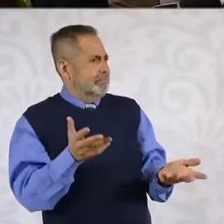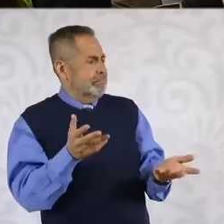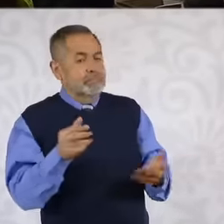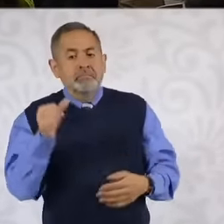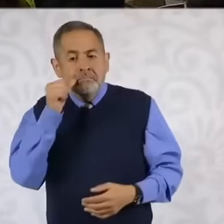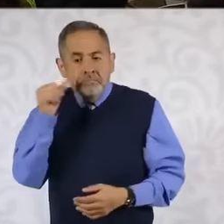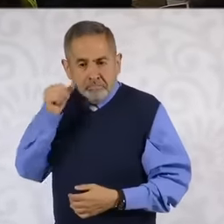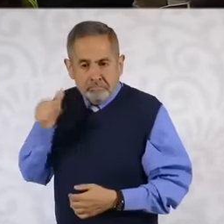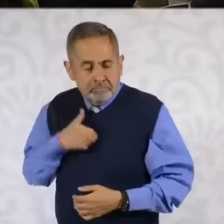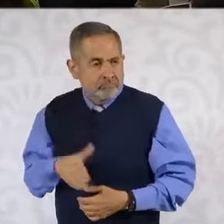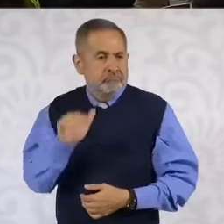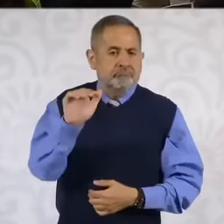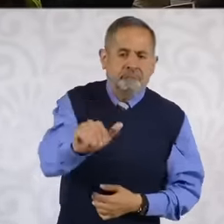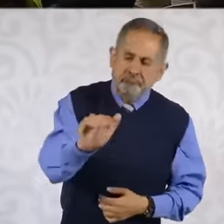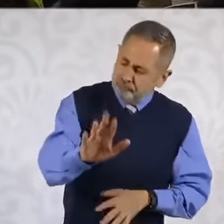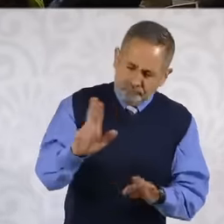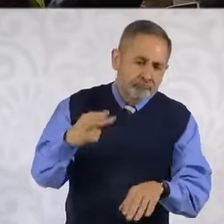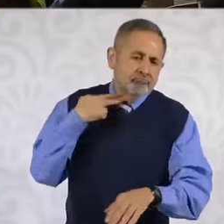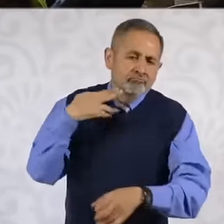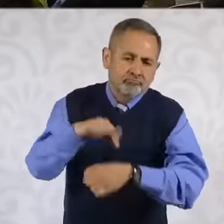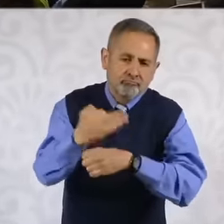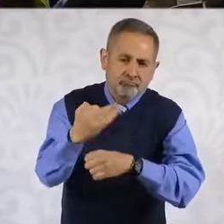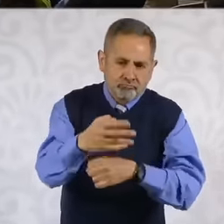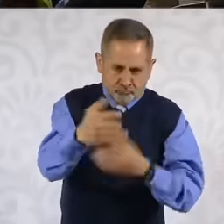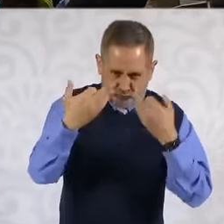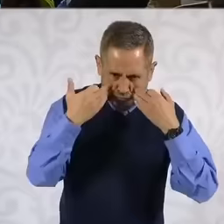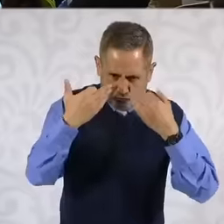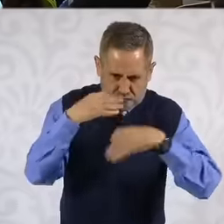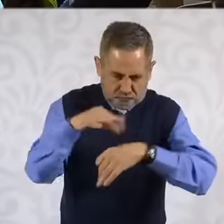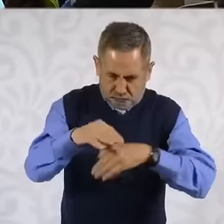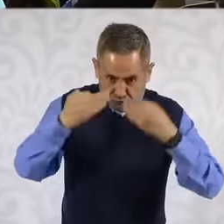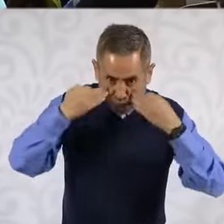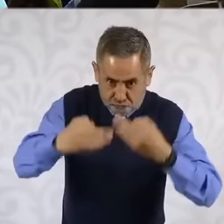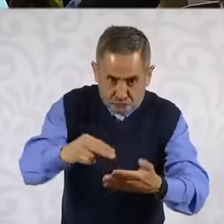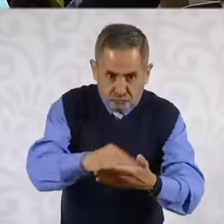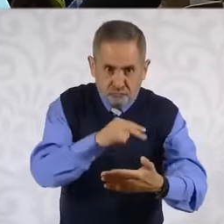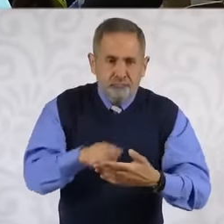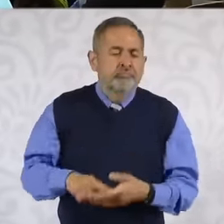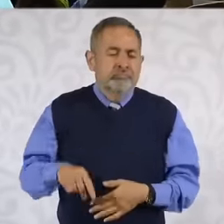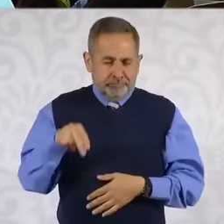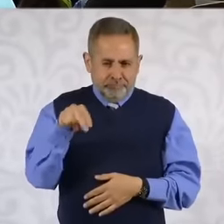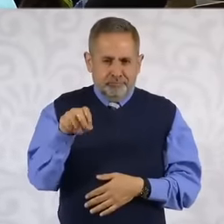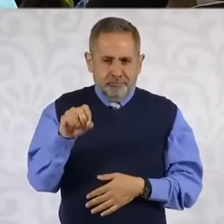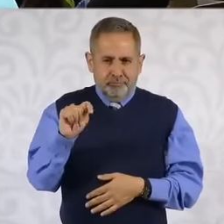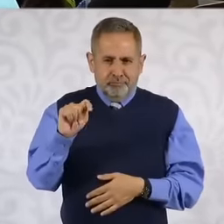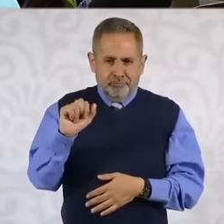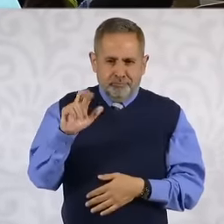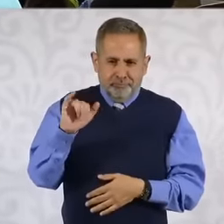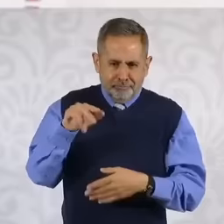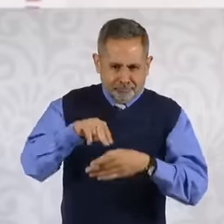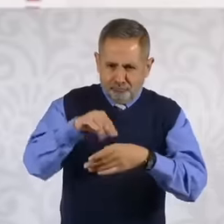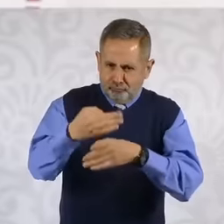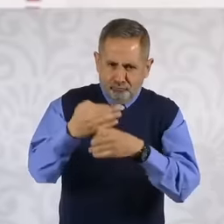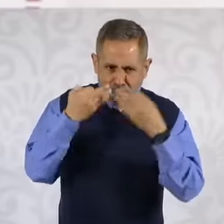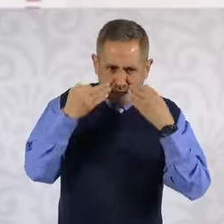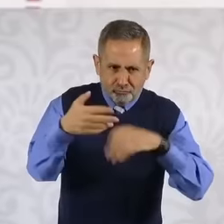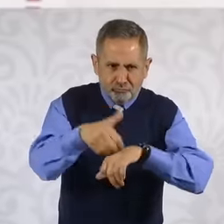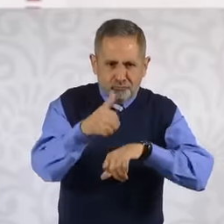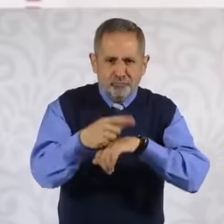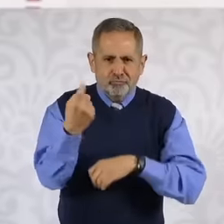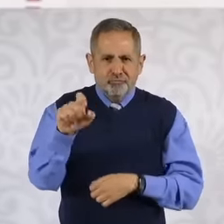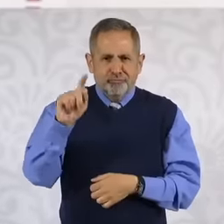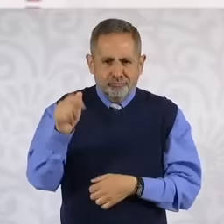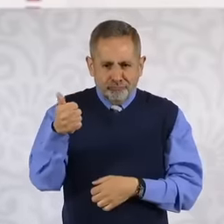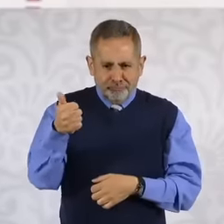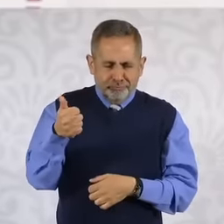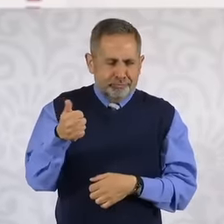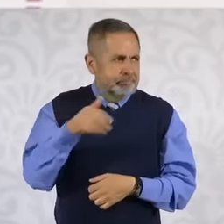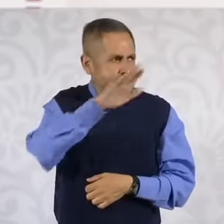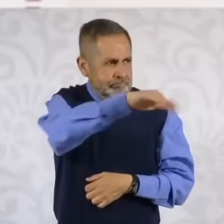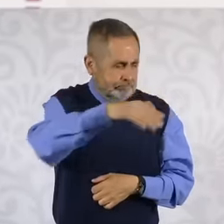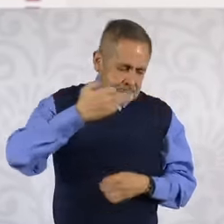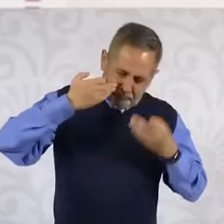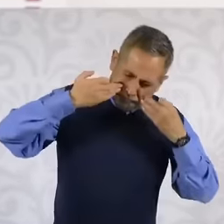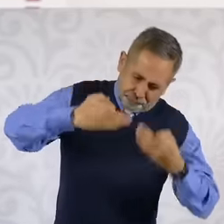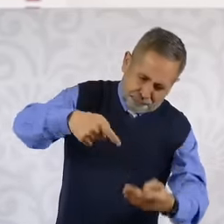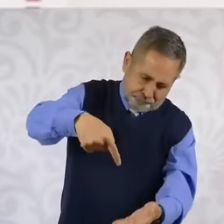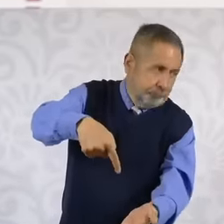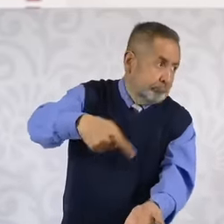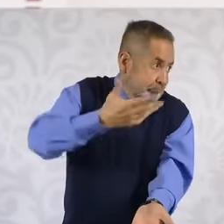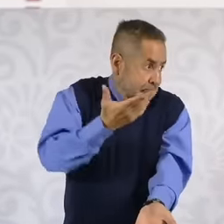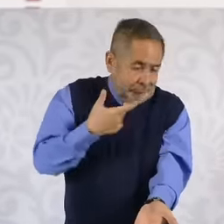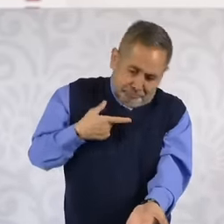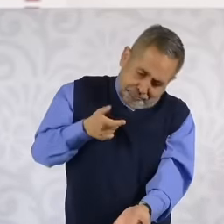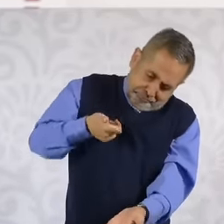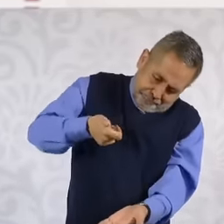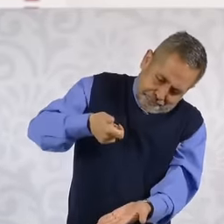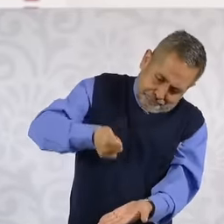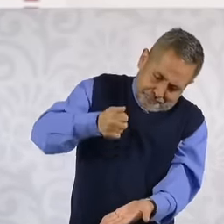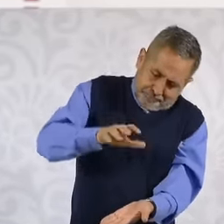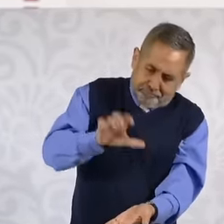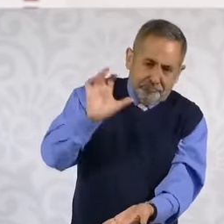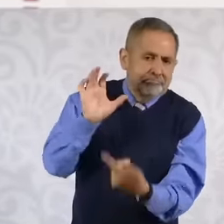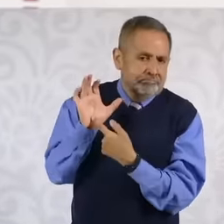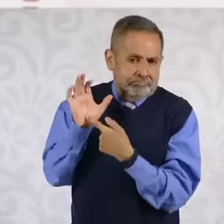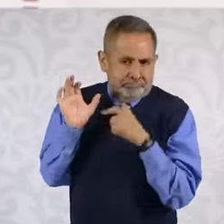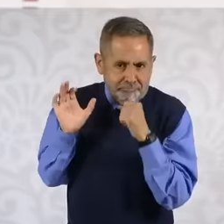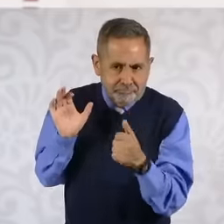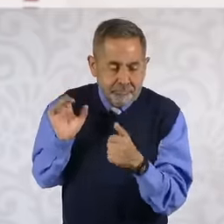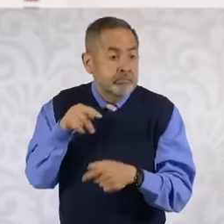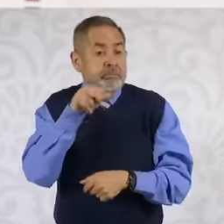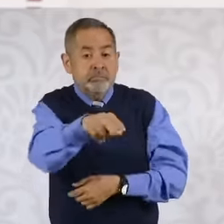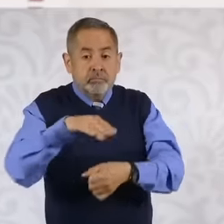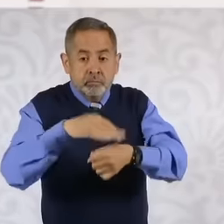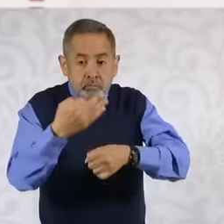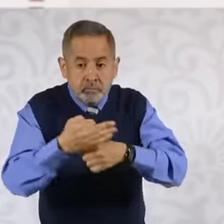notary notary 176 to certify that in fact the QR does not lead anywhere